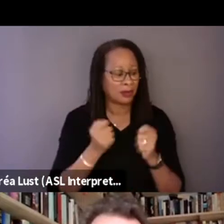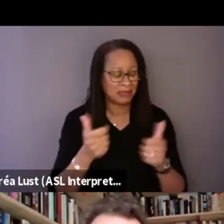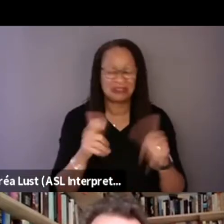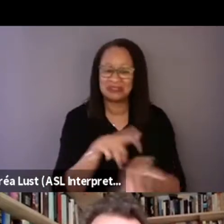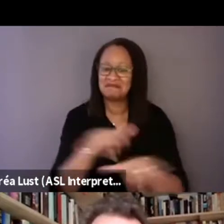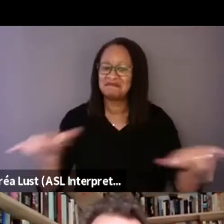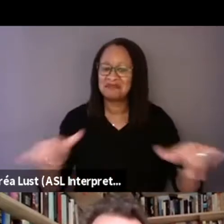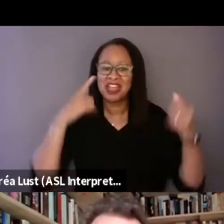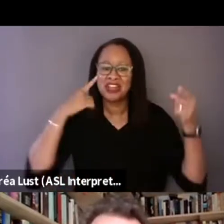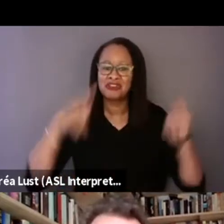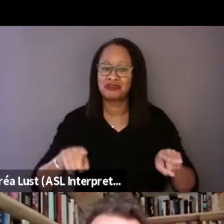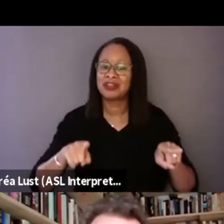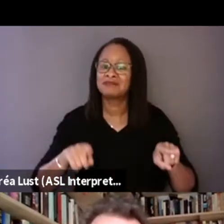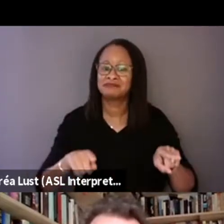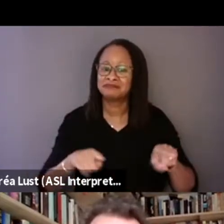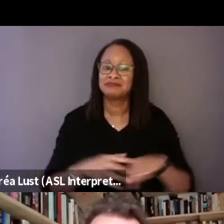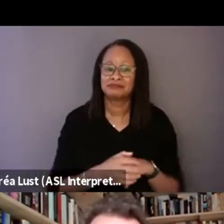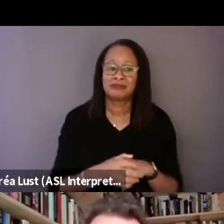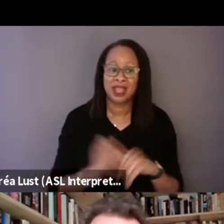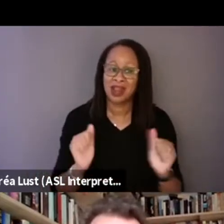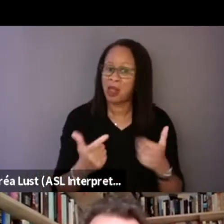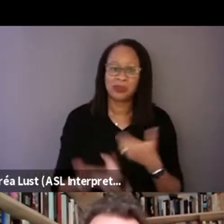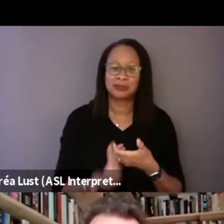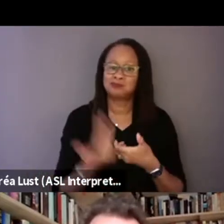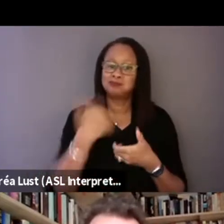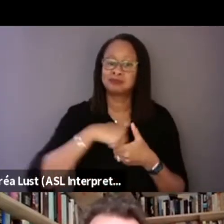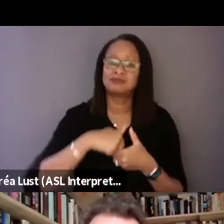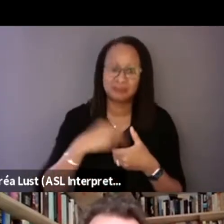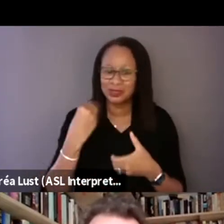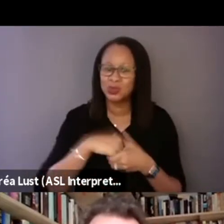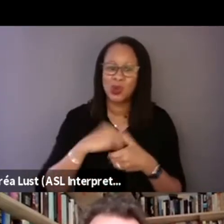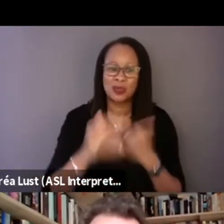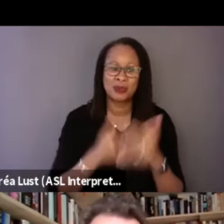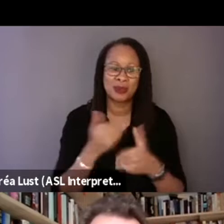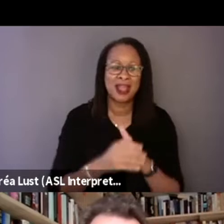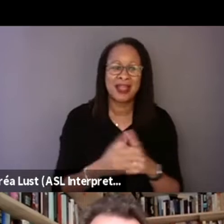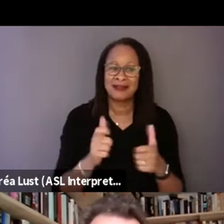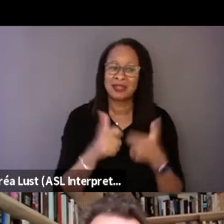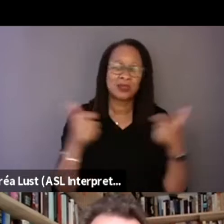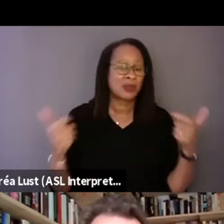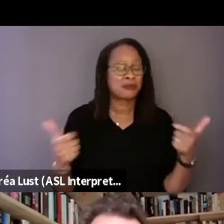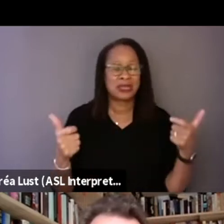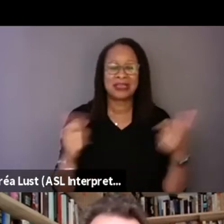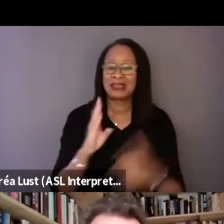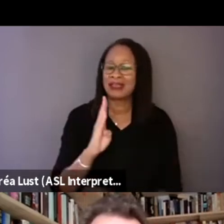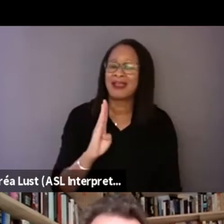And I was all in from the very start. And I also was a big Ady Barkan fan earlier on